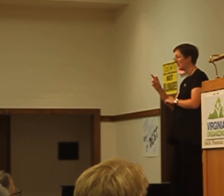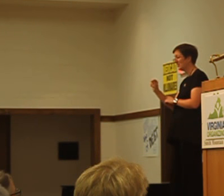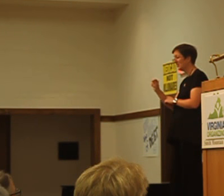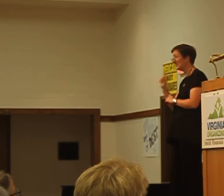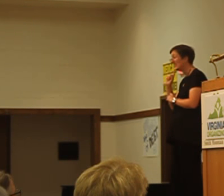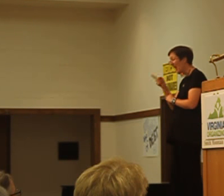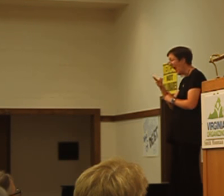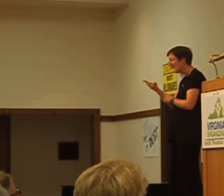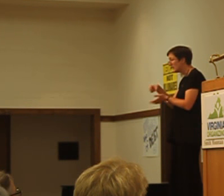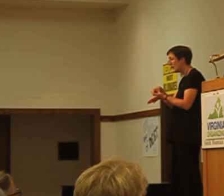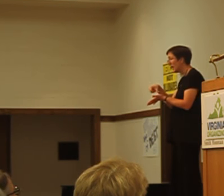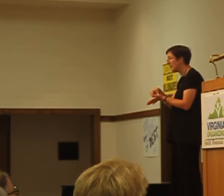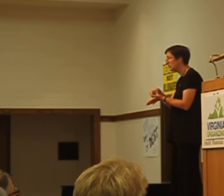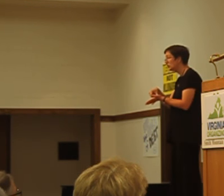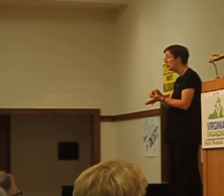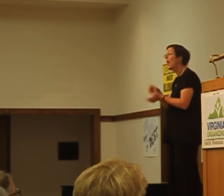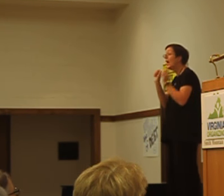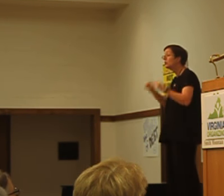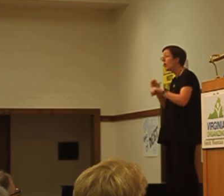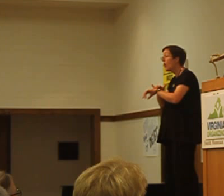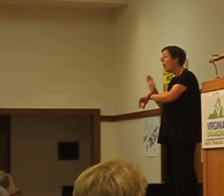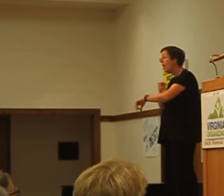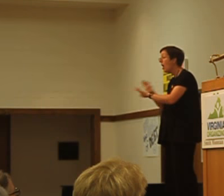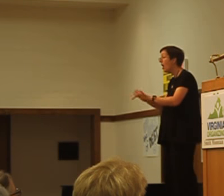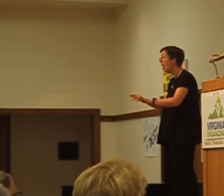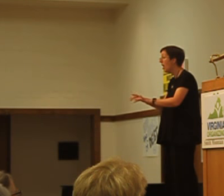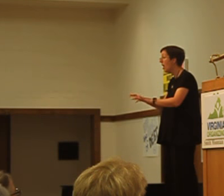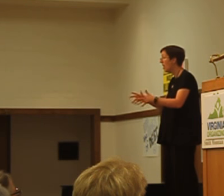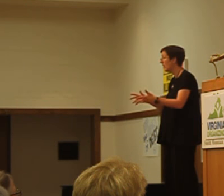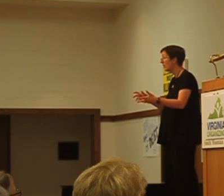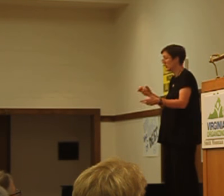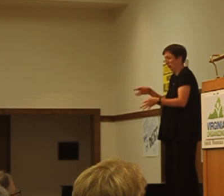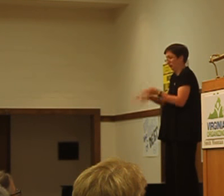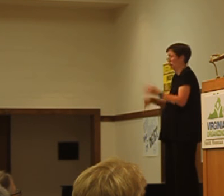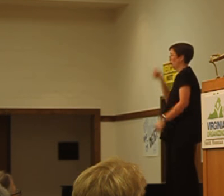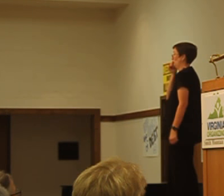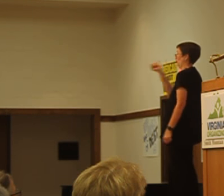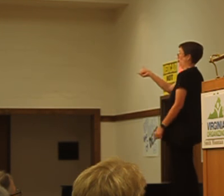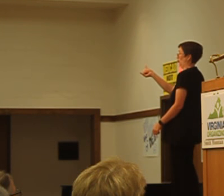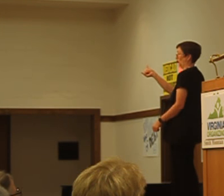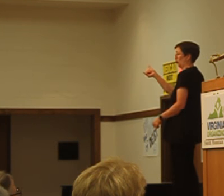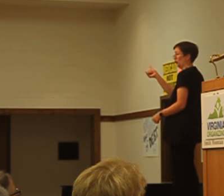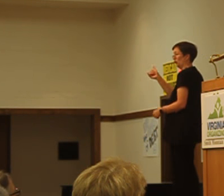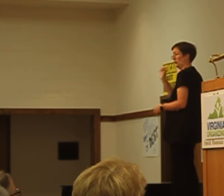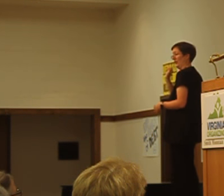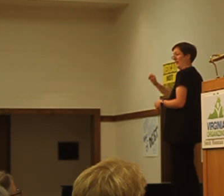you can go online and do it. Or you yourself can call the Secretary of Commonwealth